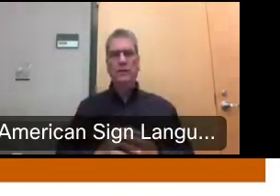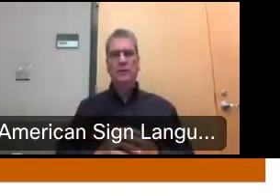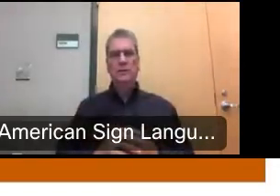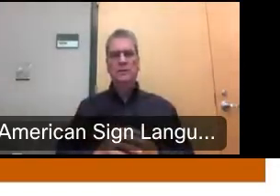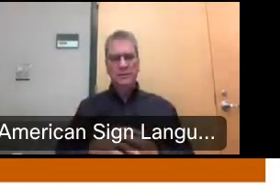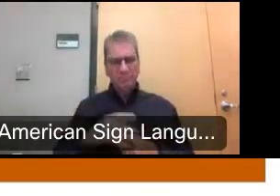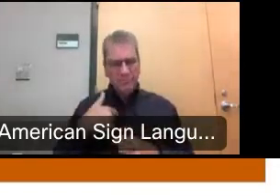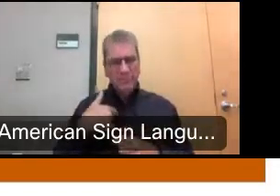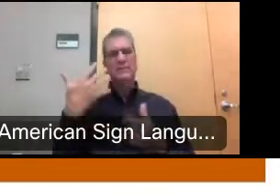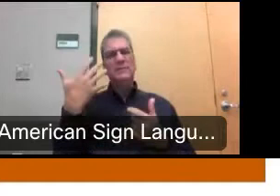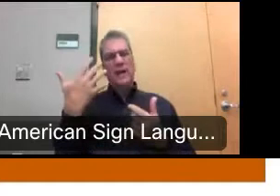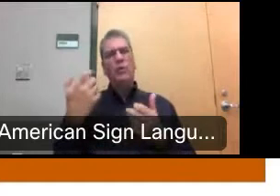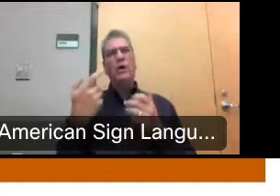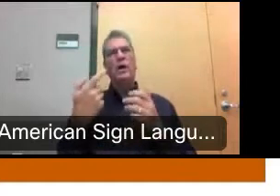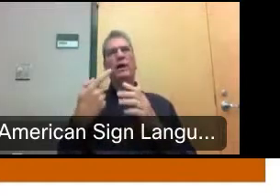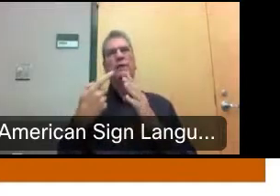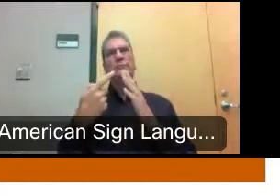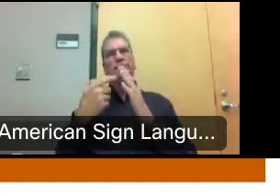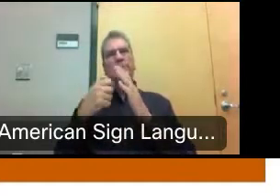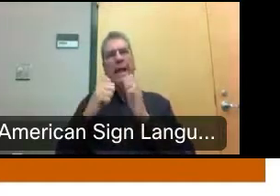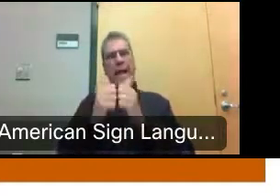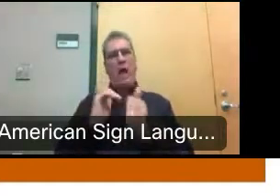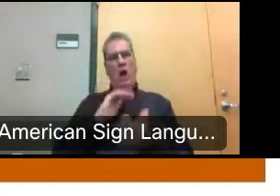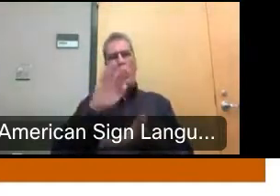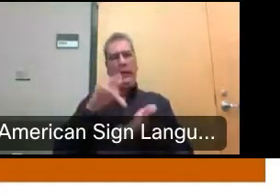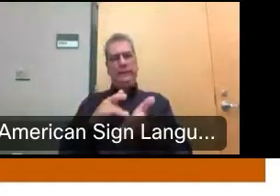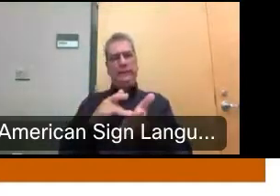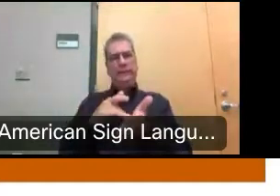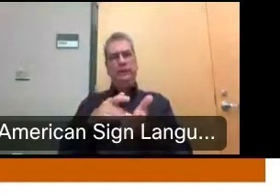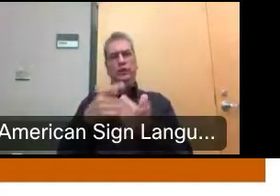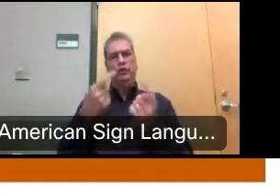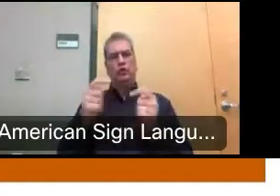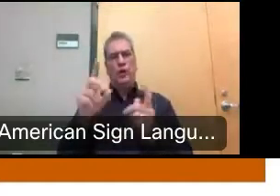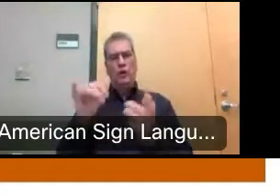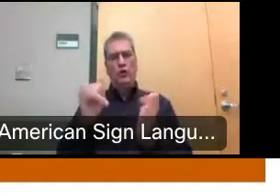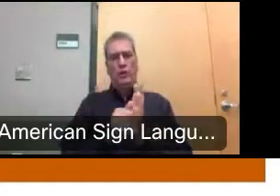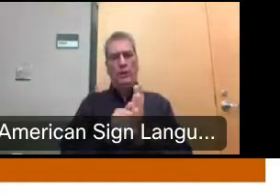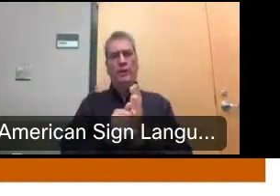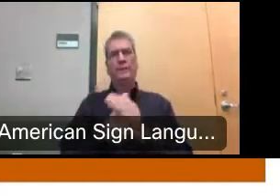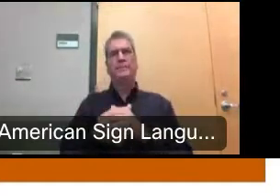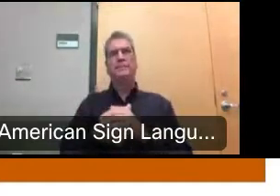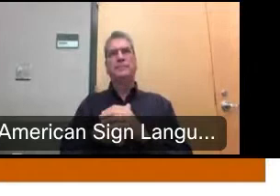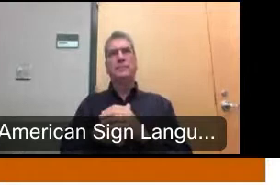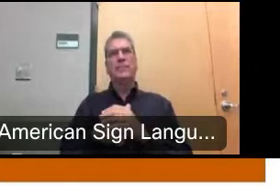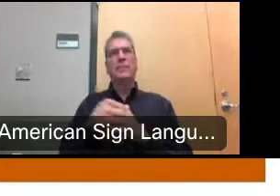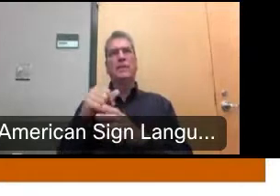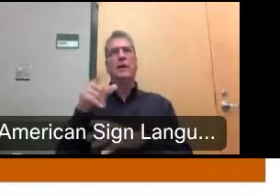of defining health com, the way our center to finds it because if I go to a conference, that fills a lot of clinicians. What they think health communication is like,